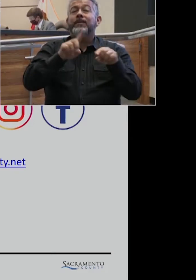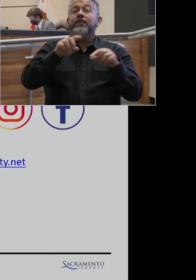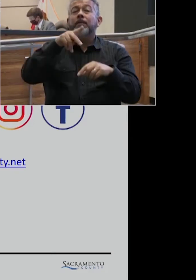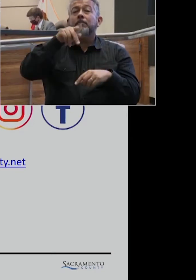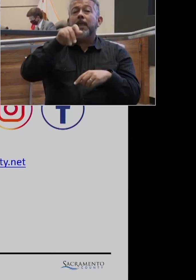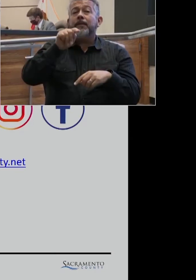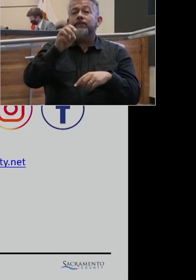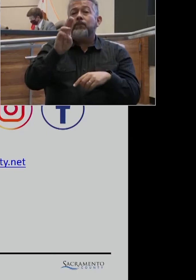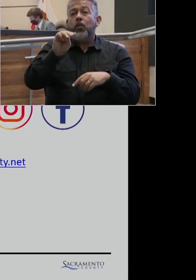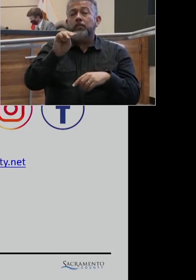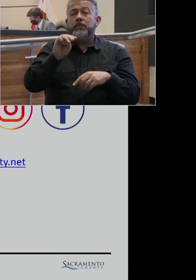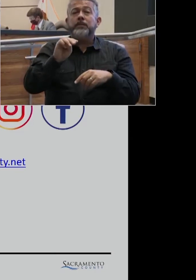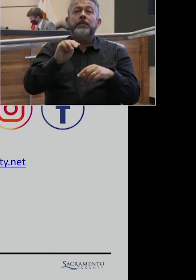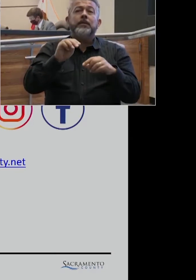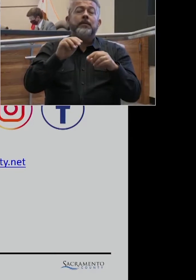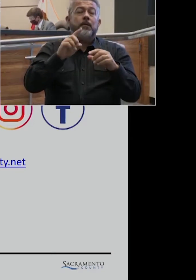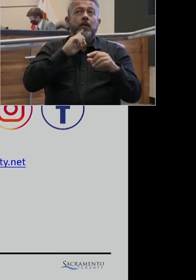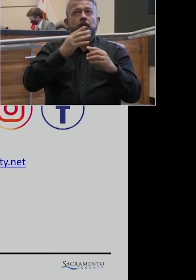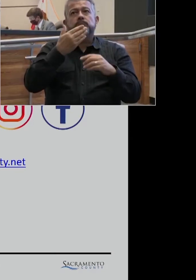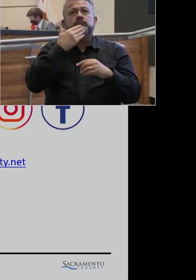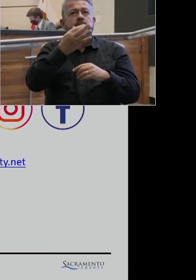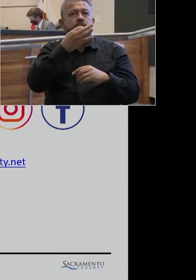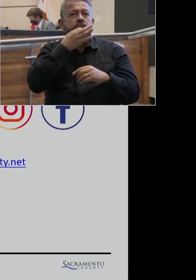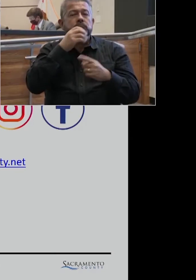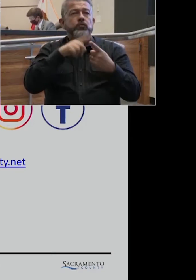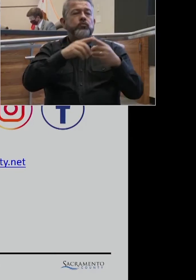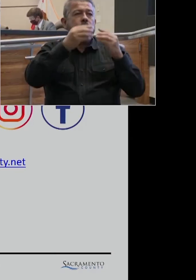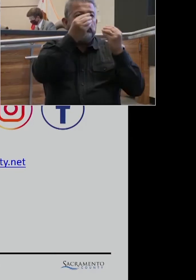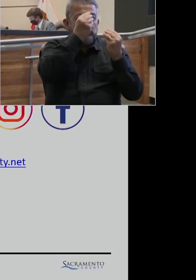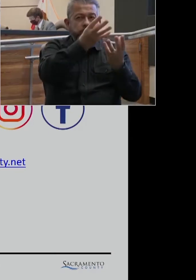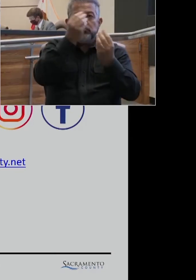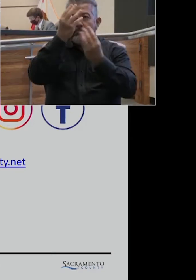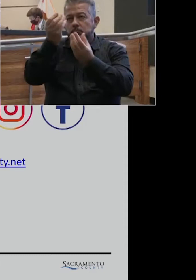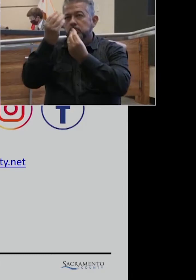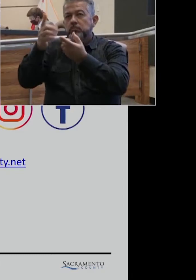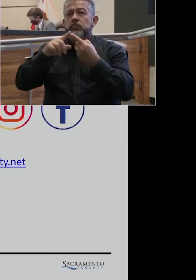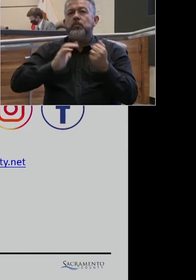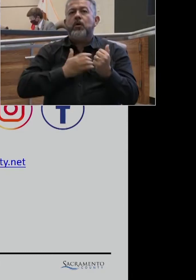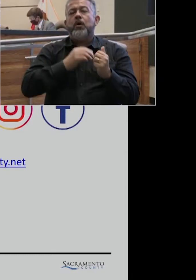EFFECTIVE TO GET MESSAGING OUT TO OUR AUDIENCE AND DIRECT THEM TO OUR AUDIENCE AND DIRECT THEM TO OUR WEB. TO OUR WEB. >> IT.